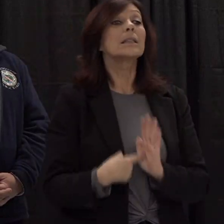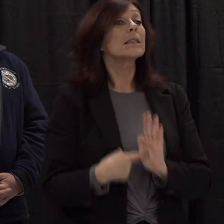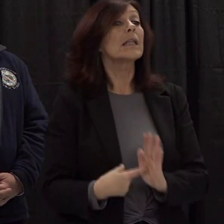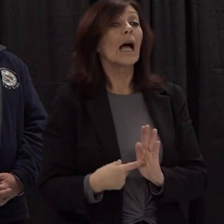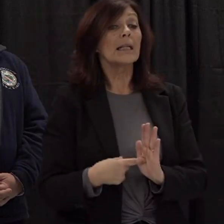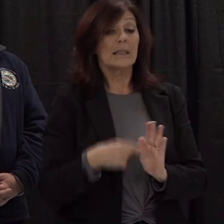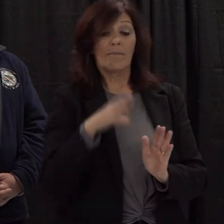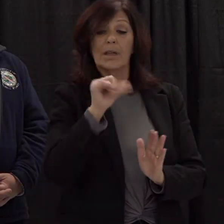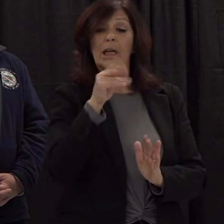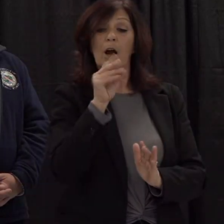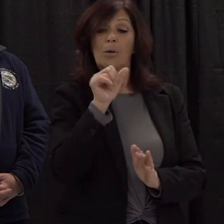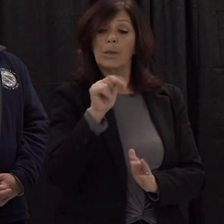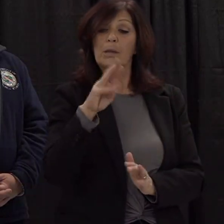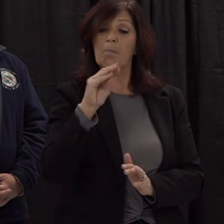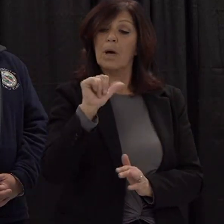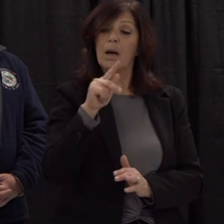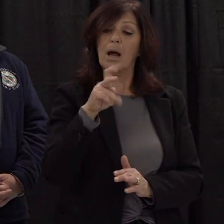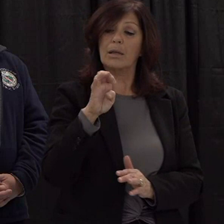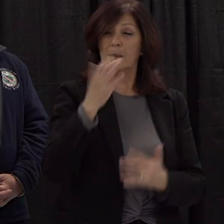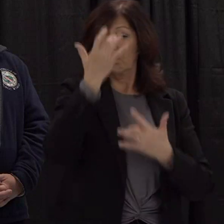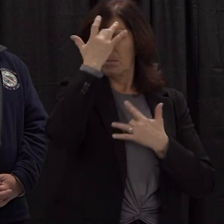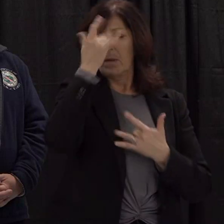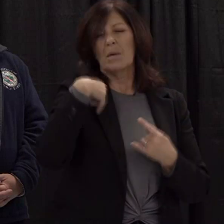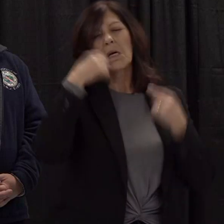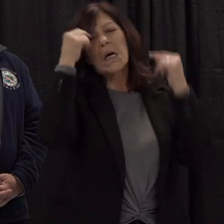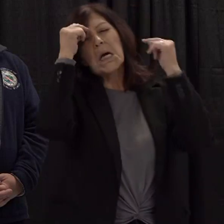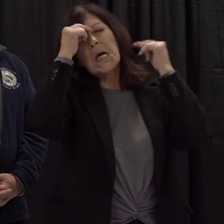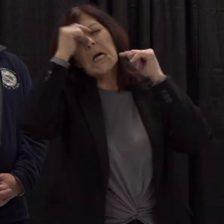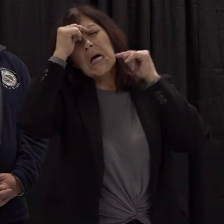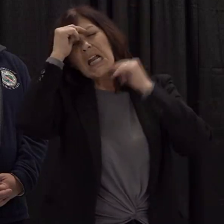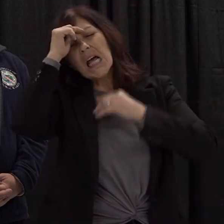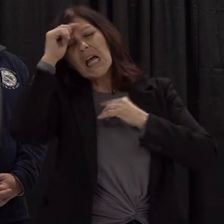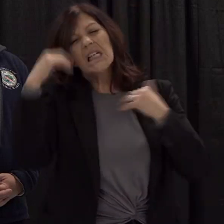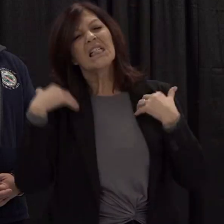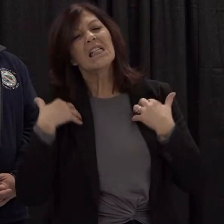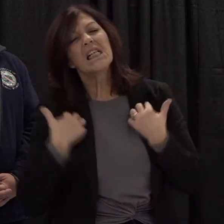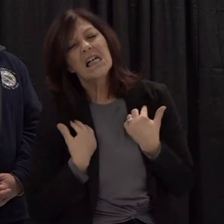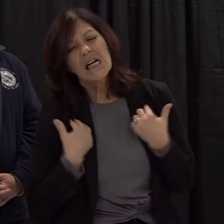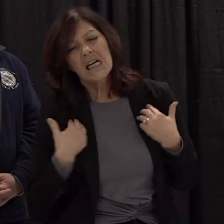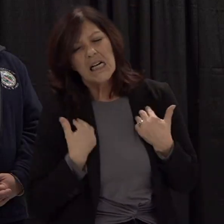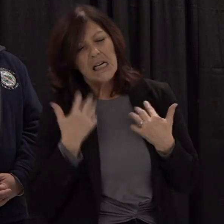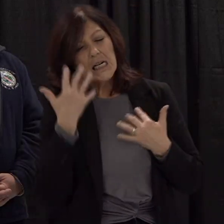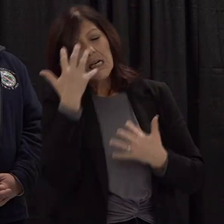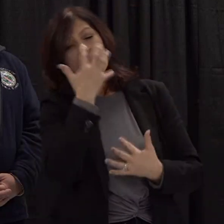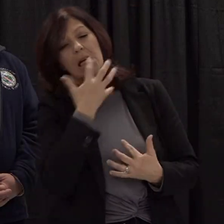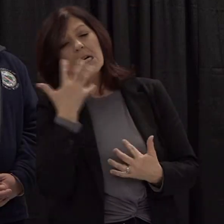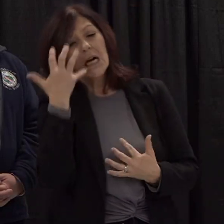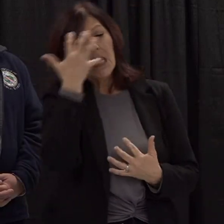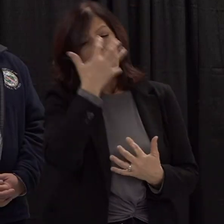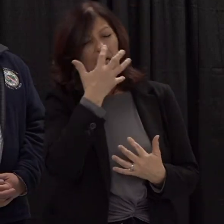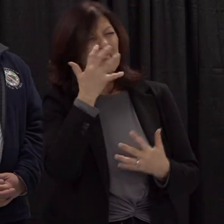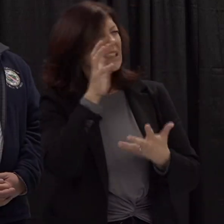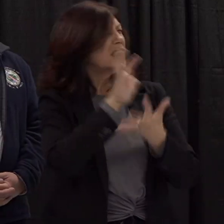is you might start to feel that you have a headache, fatigue, dizziness, confusion and I have